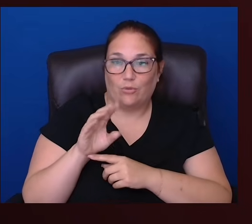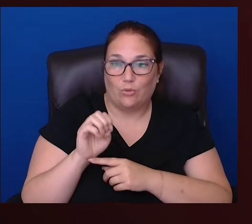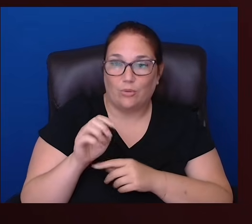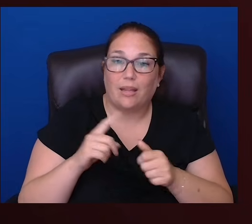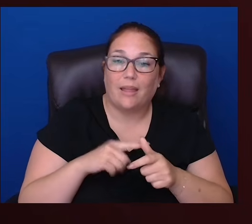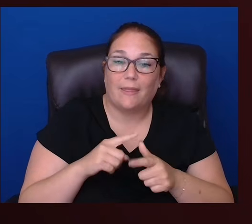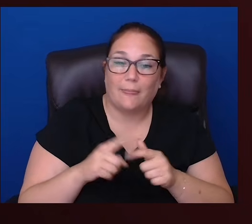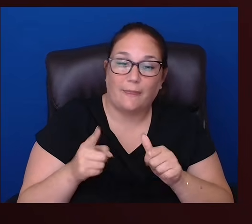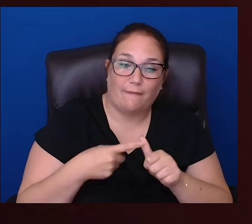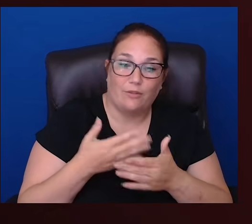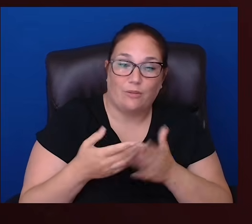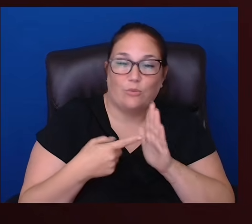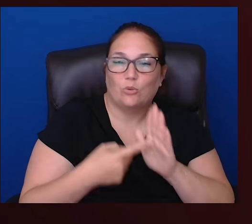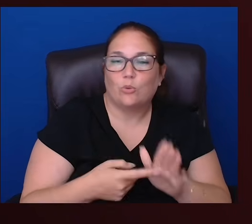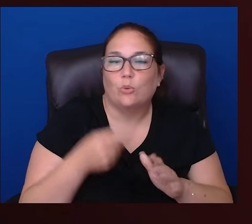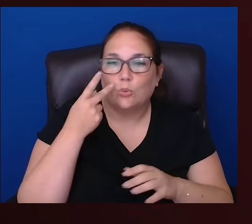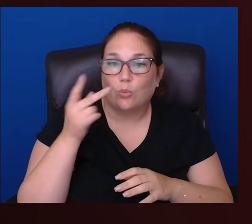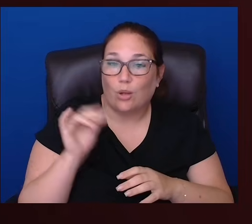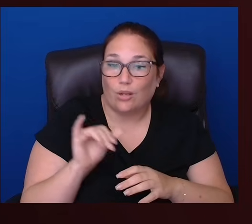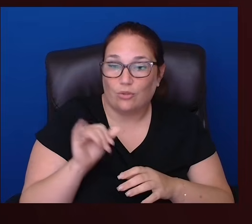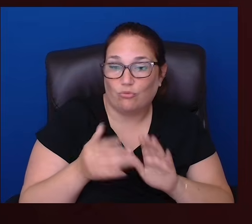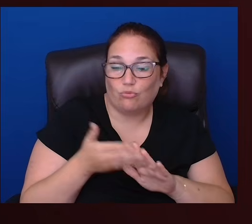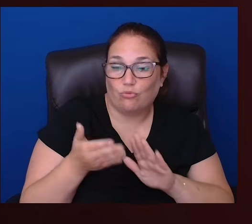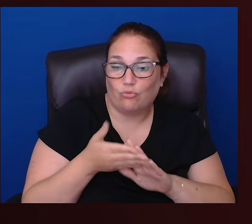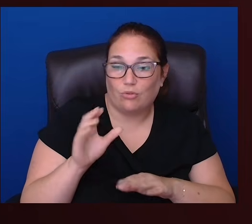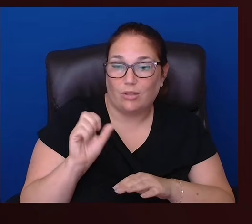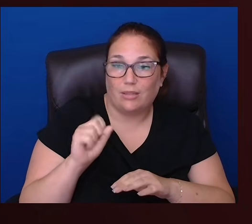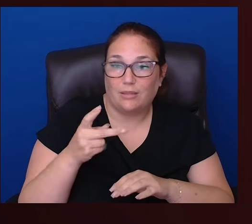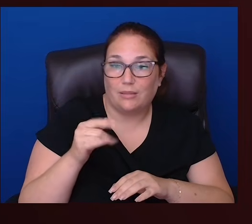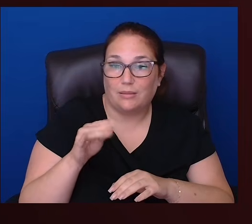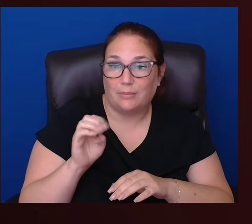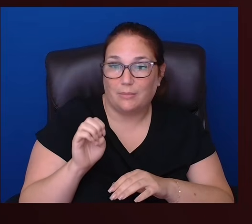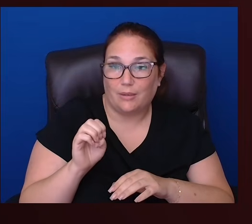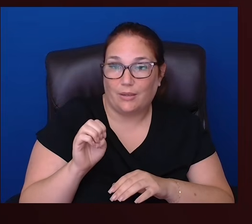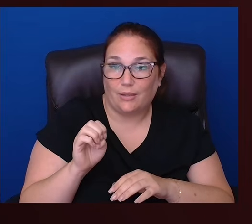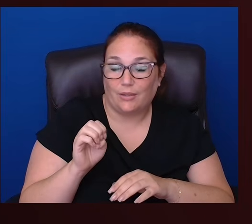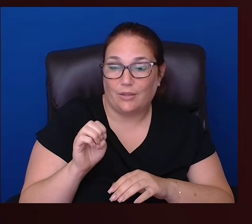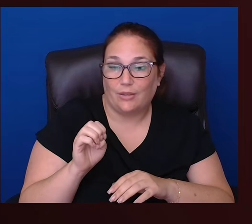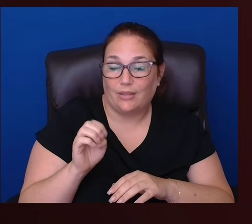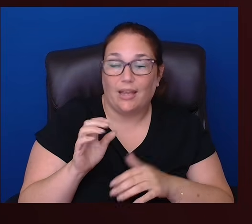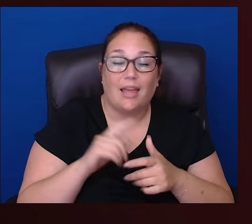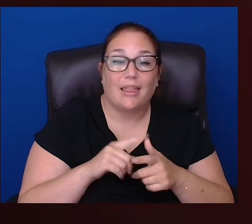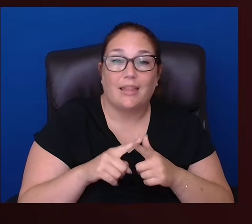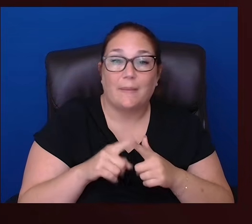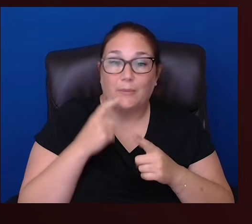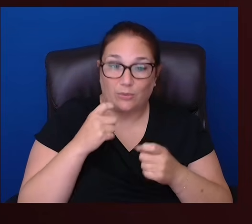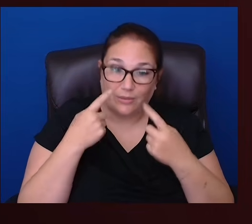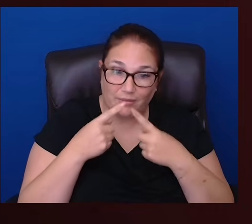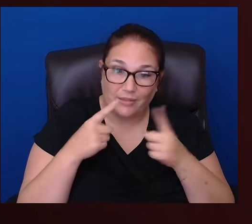what it looks like to run Aspire and the way that -- because we've declared these dependencies,